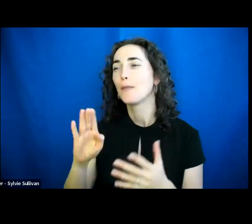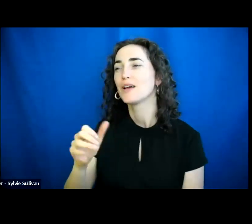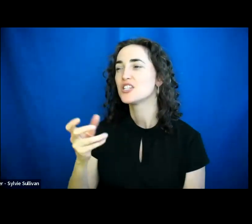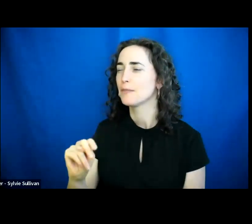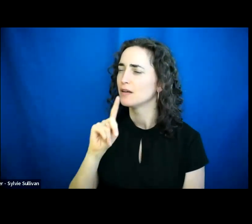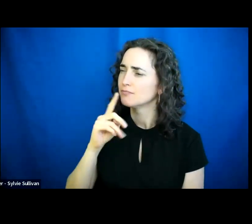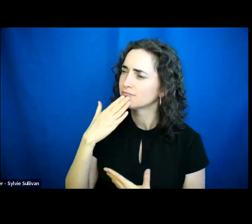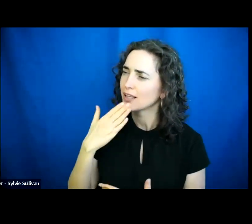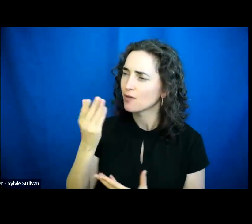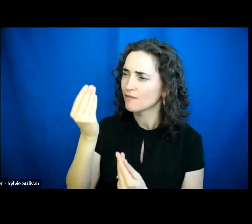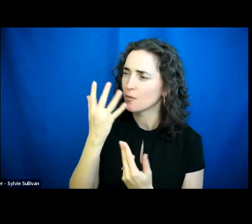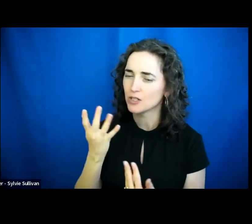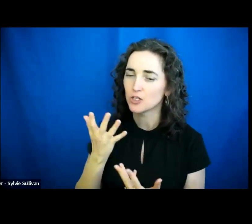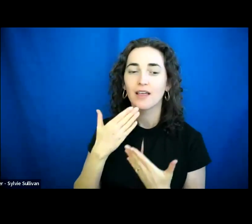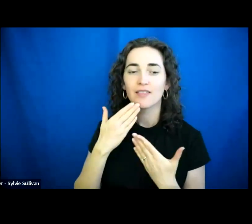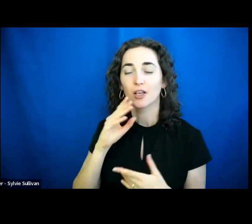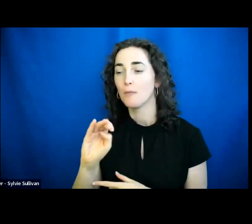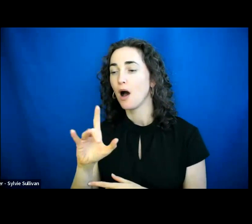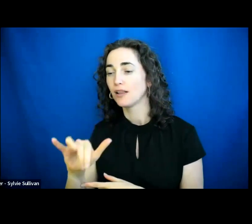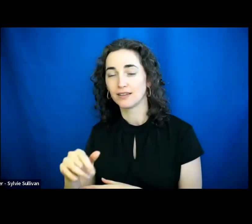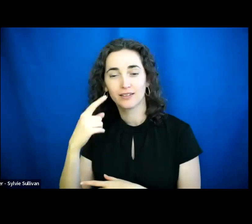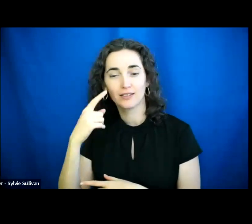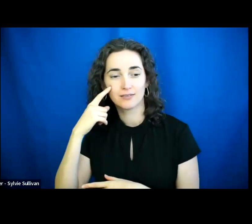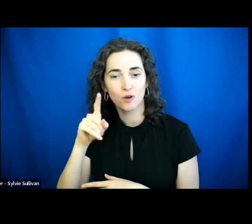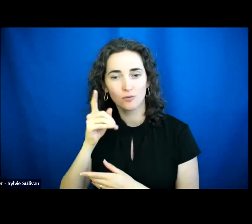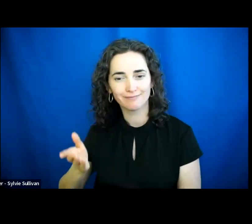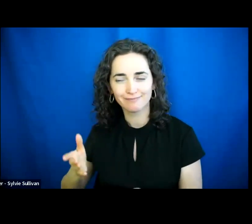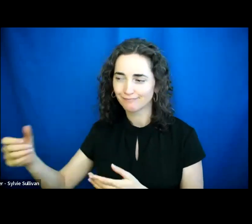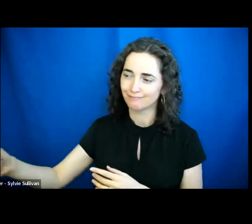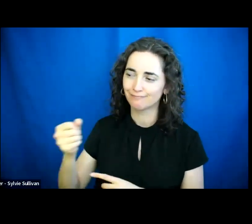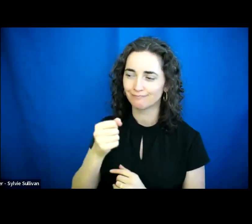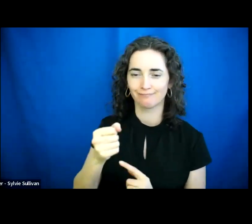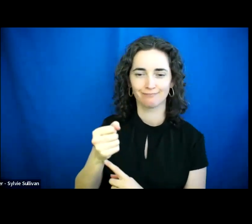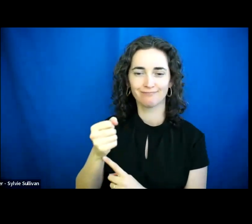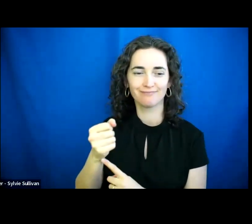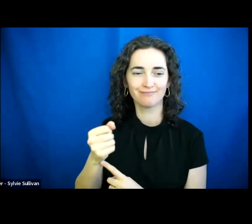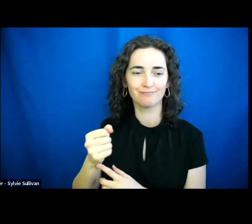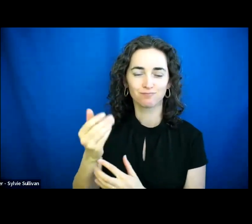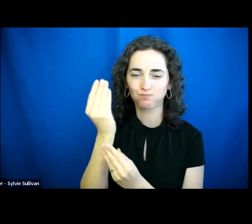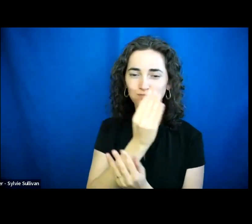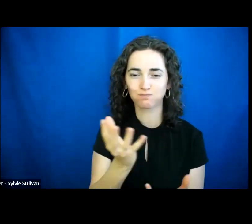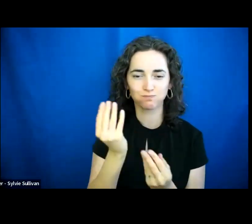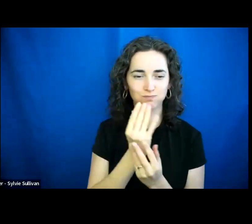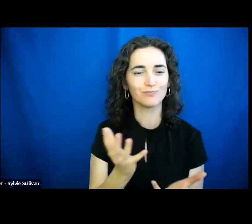Benjamin, we appreciate the information. Thank you, Molly, for bringing him in and to share this information.